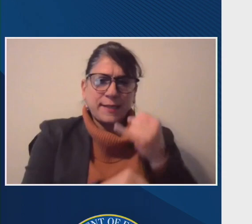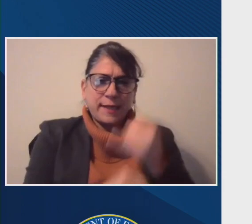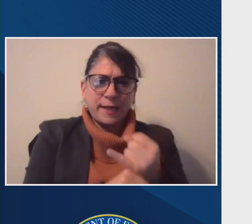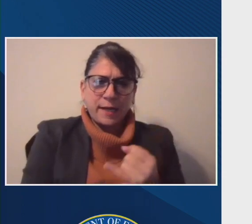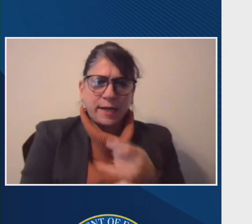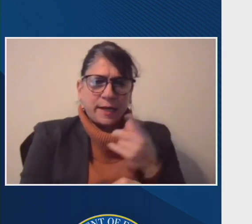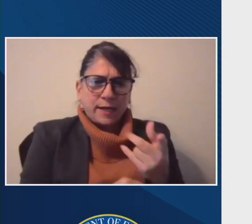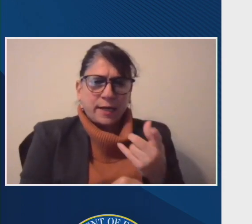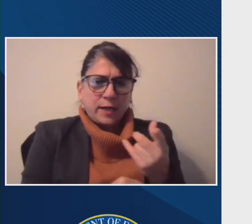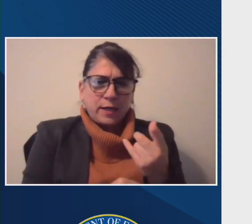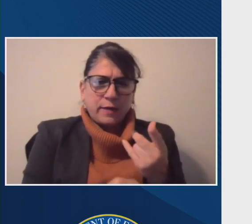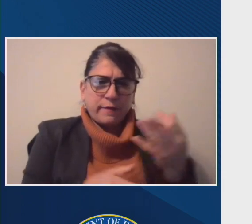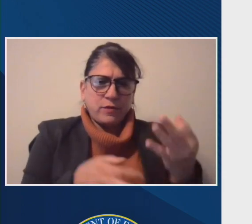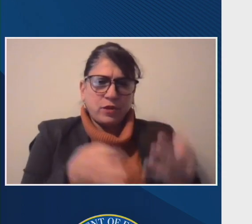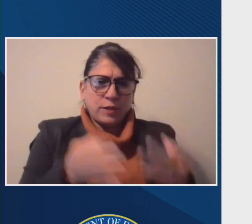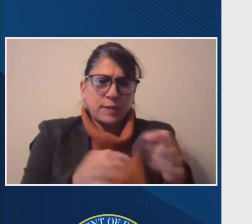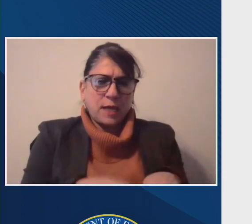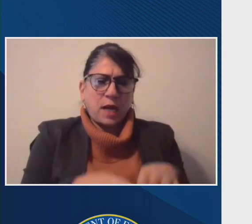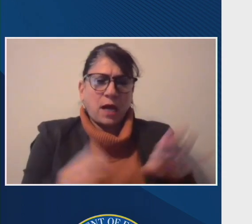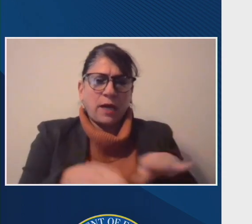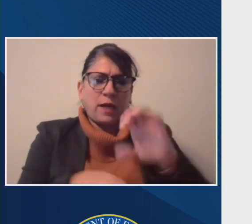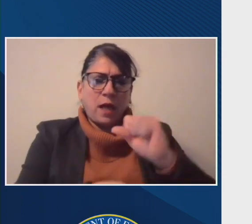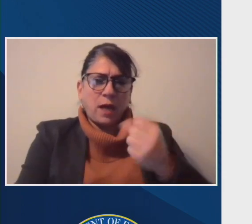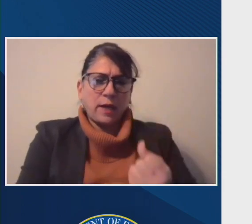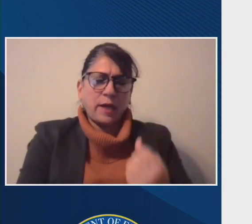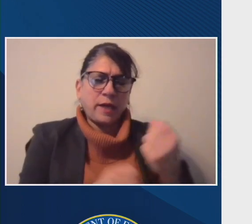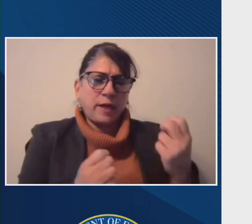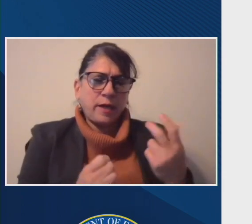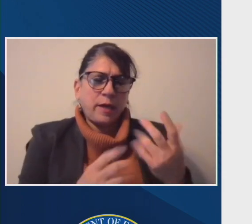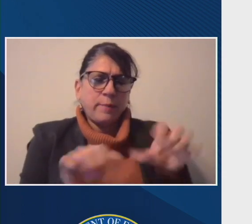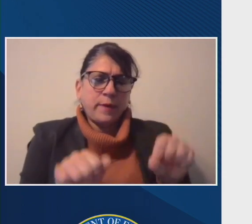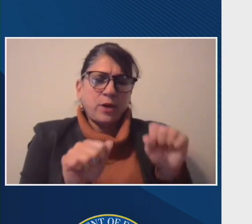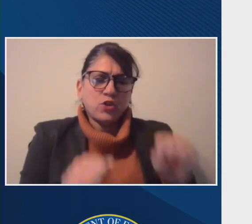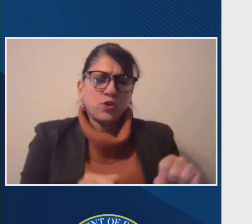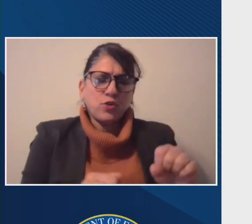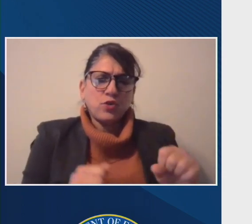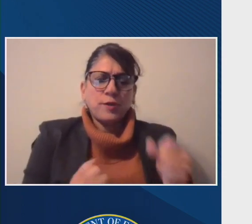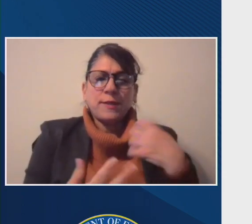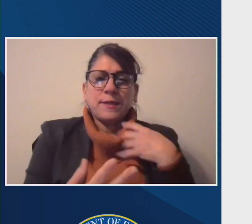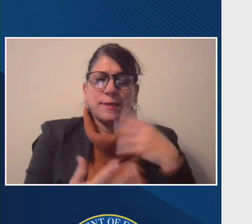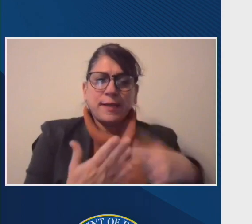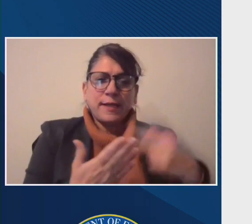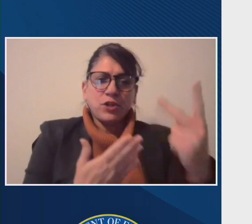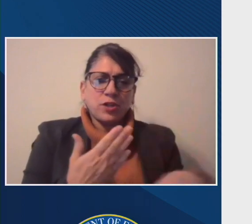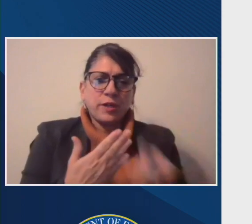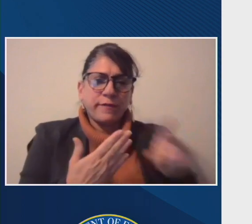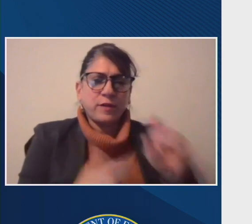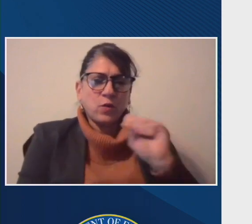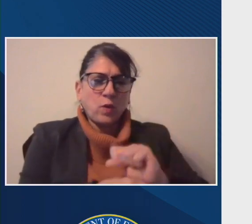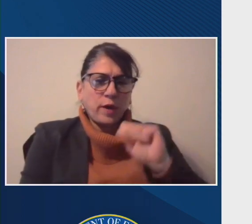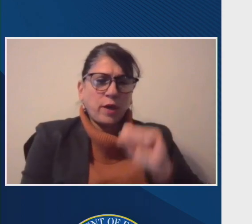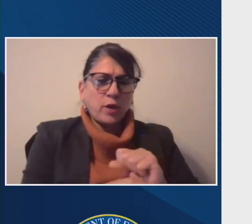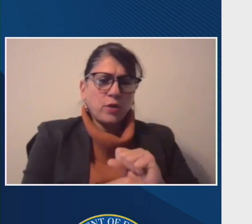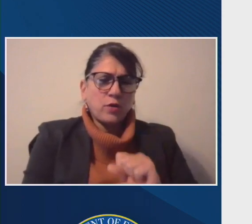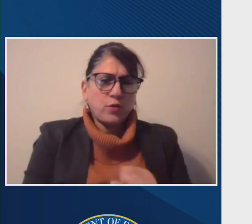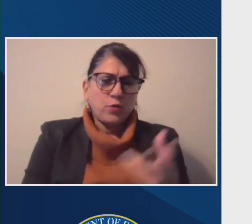to high quality postsecondary programs in prisons. He co-leads the initiatives Equity work, which includes identifying